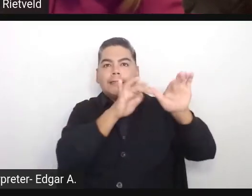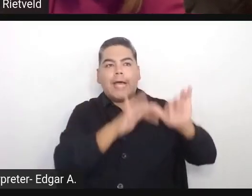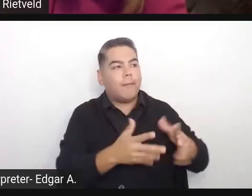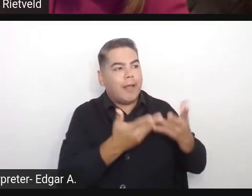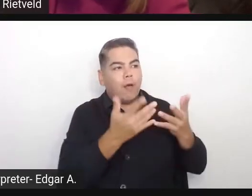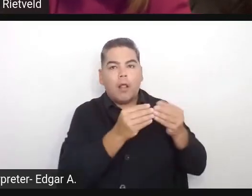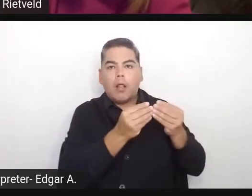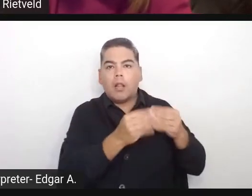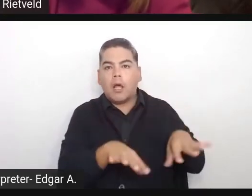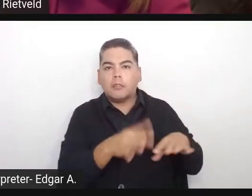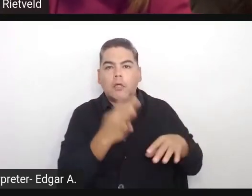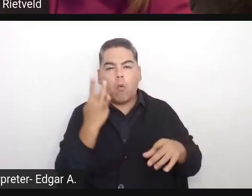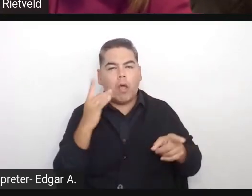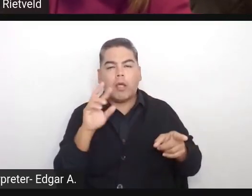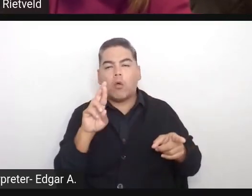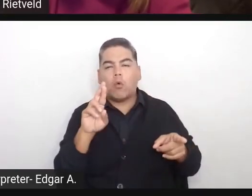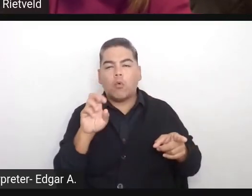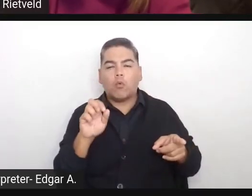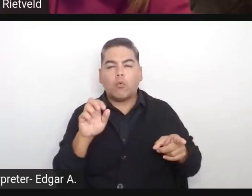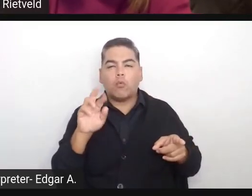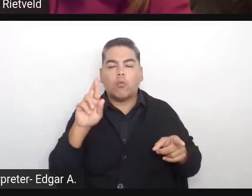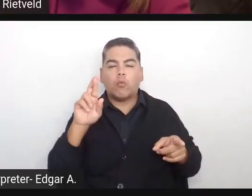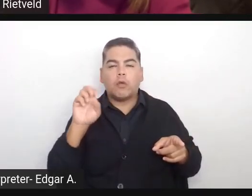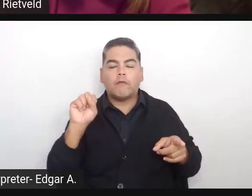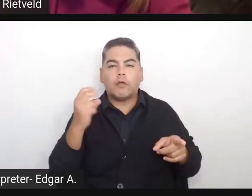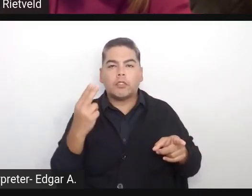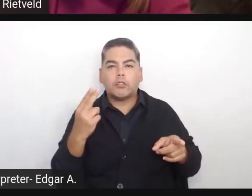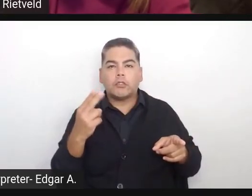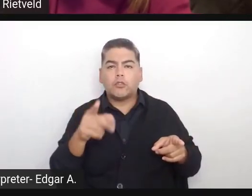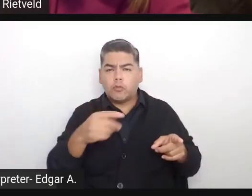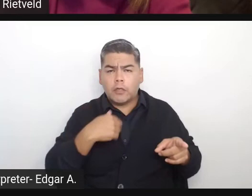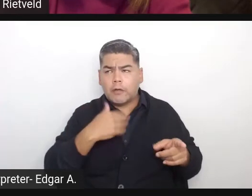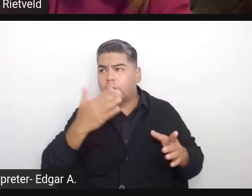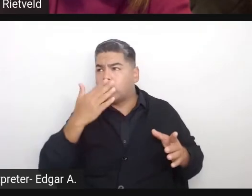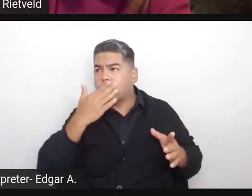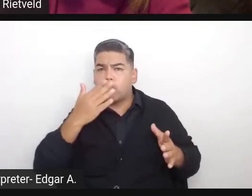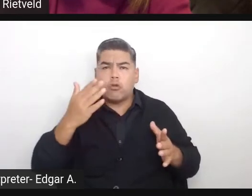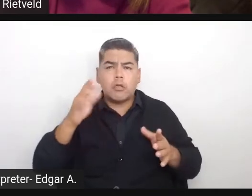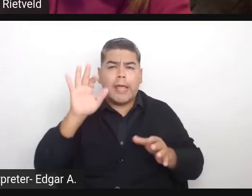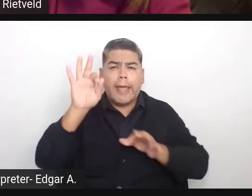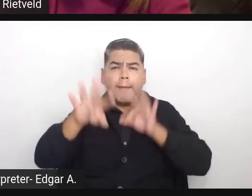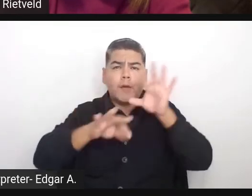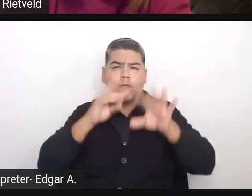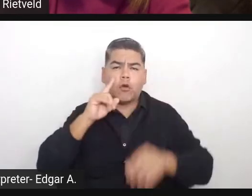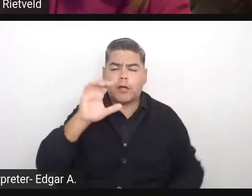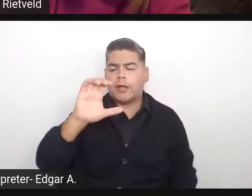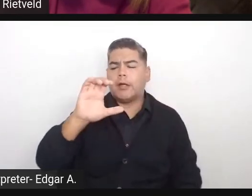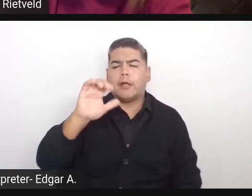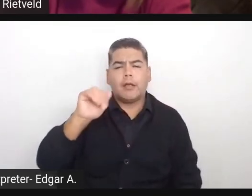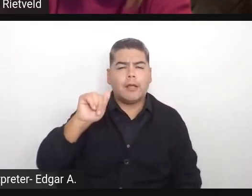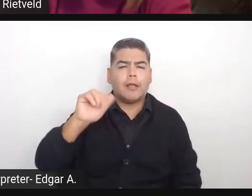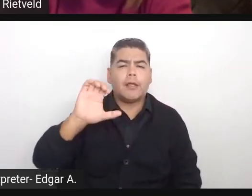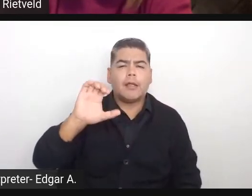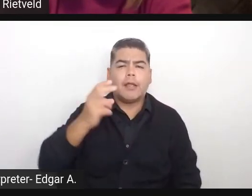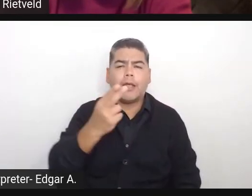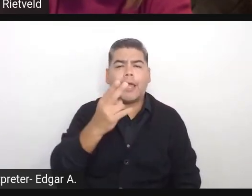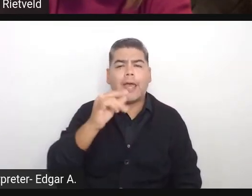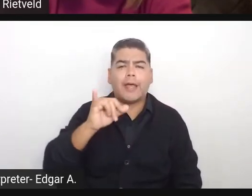on caching user input into a form? I've seen that happen sometimes and I find it much more helpful like